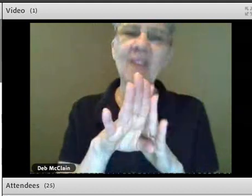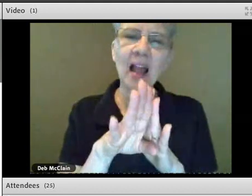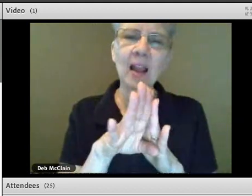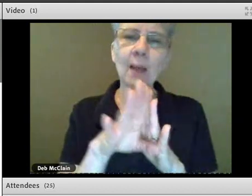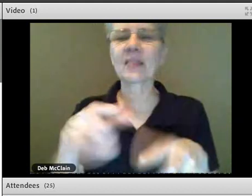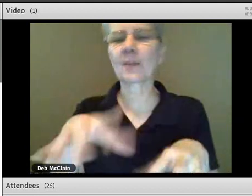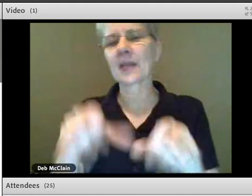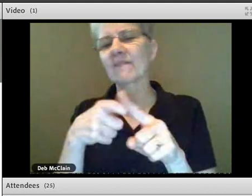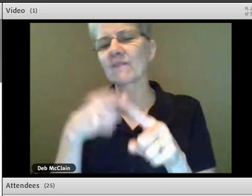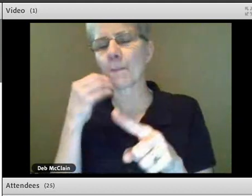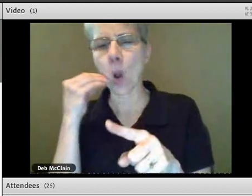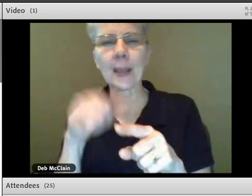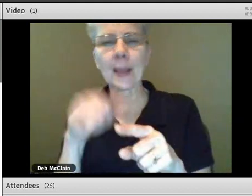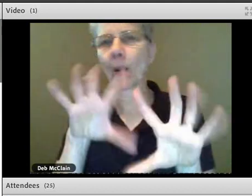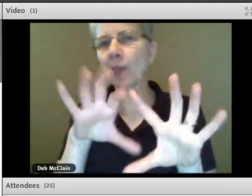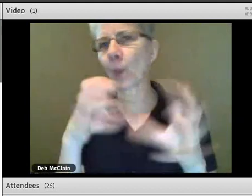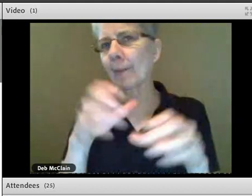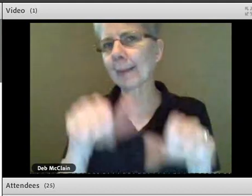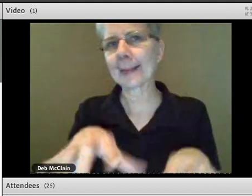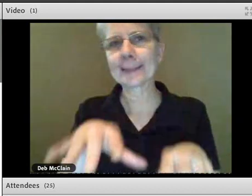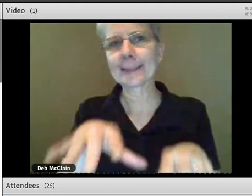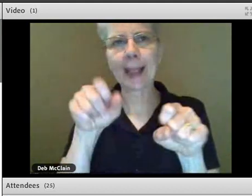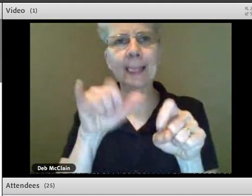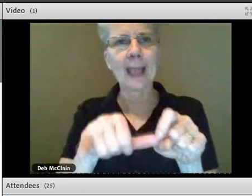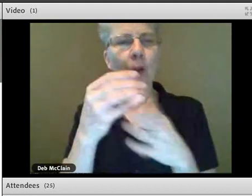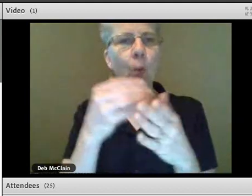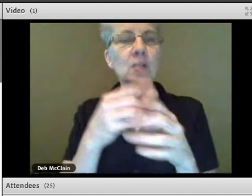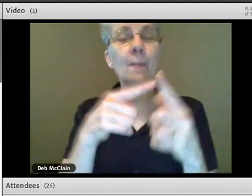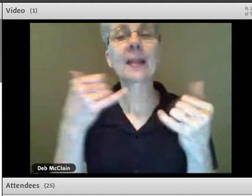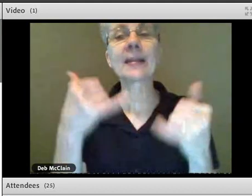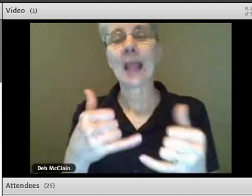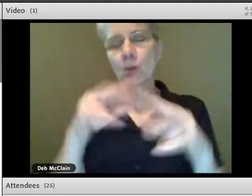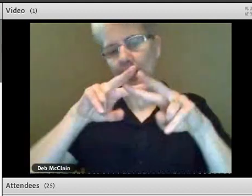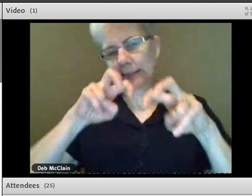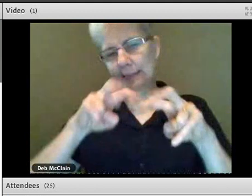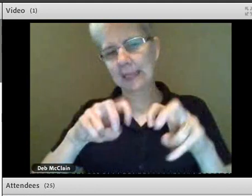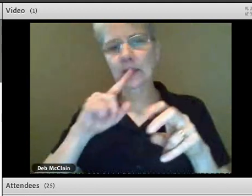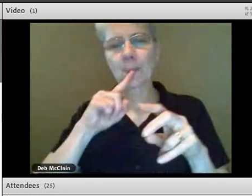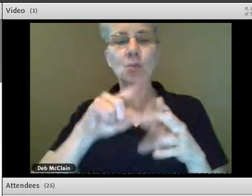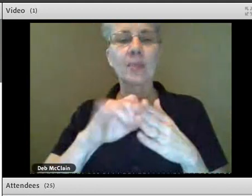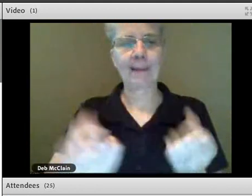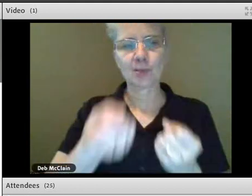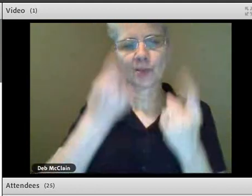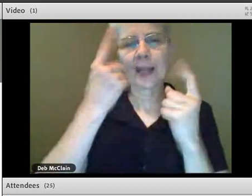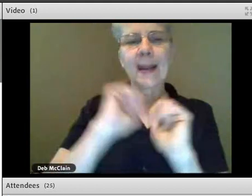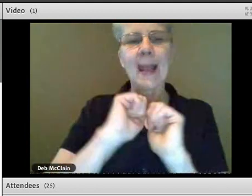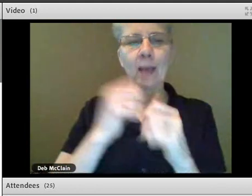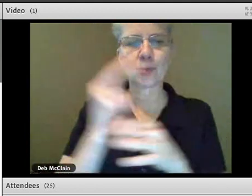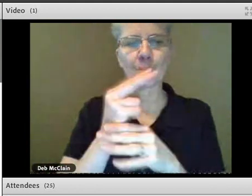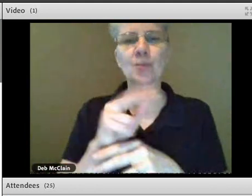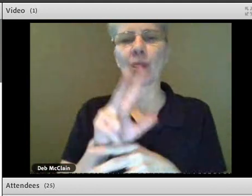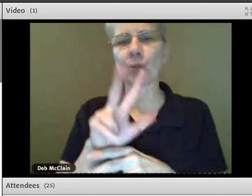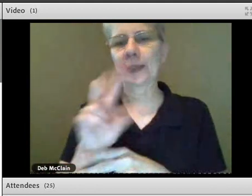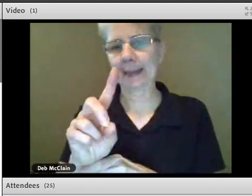Let them take it anywhere in the world, but at least now you can assess them and make sure they know how to use it,